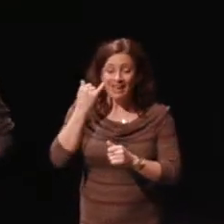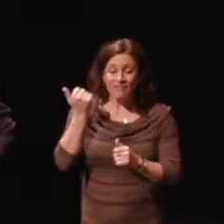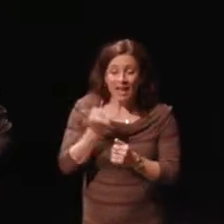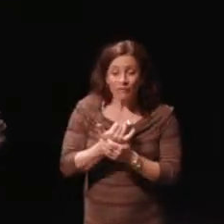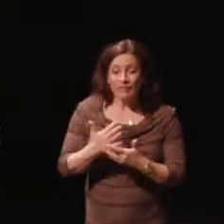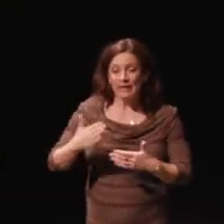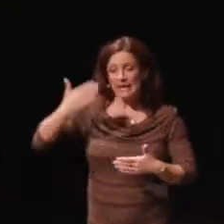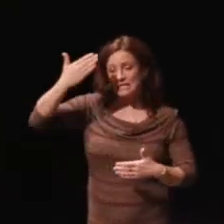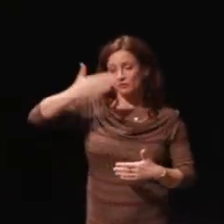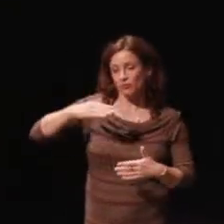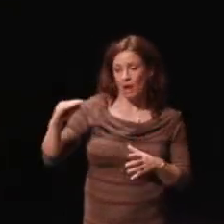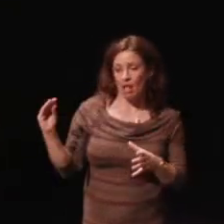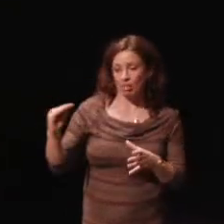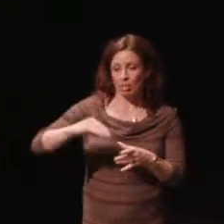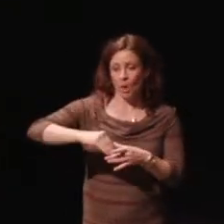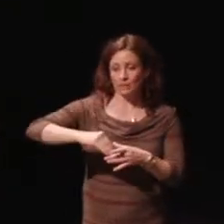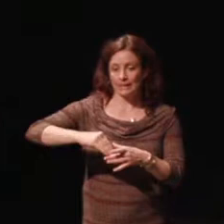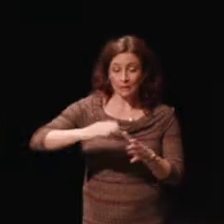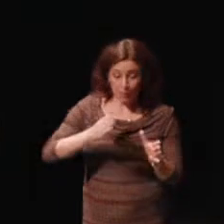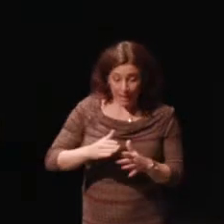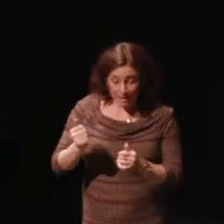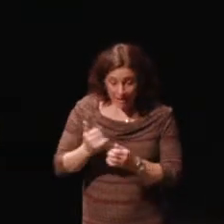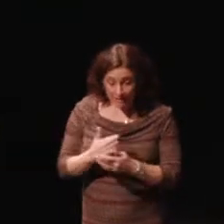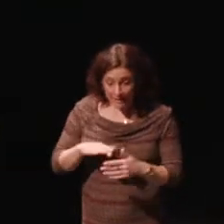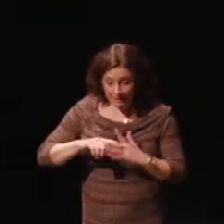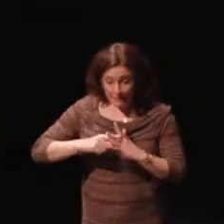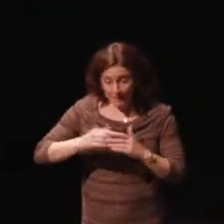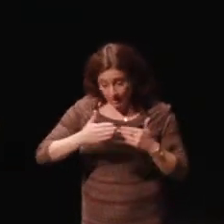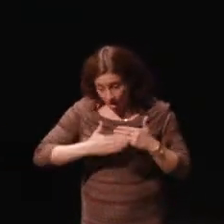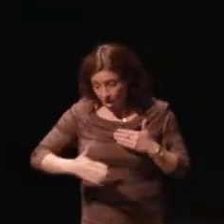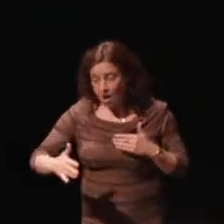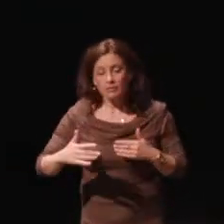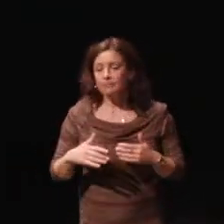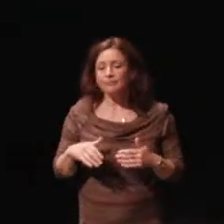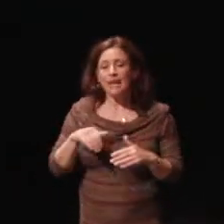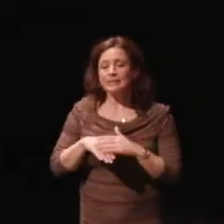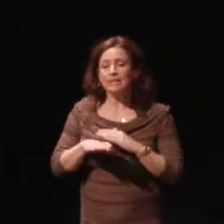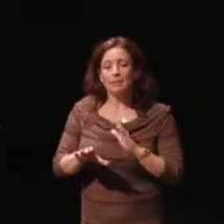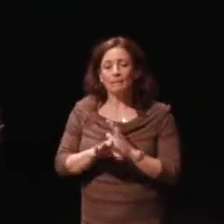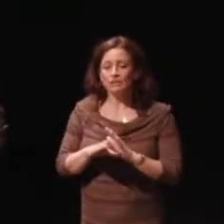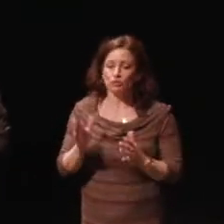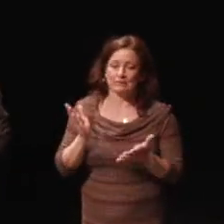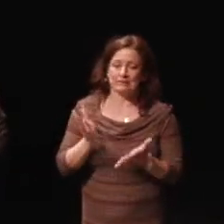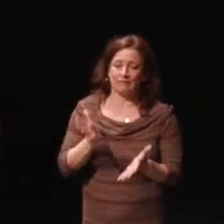everything from the very beginning, the accessibility features are givens, they're very easy to implement.